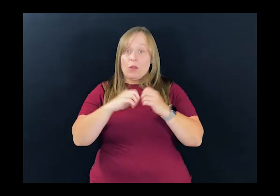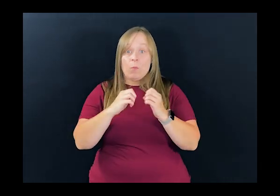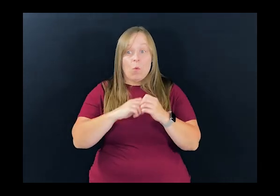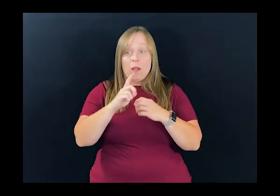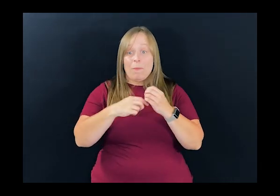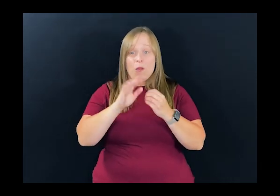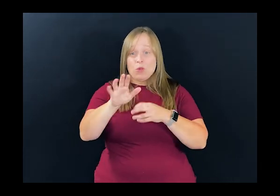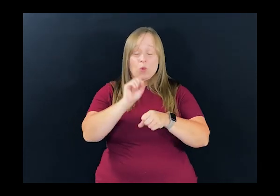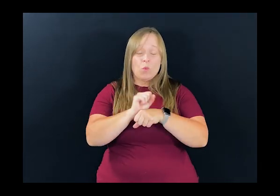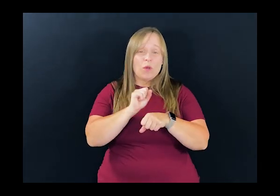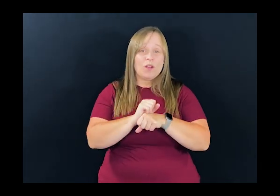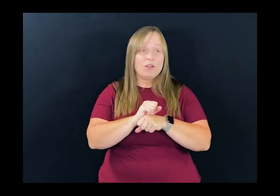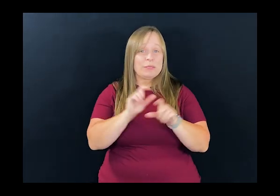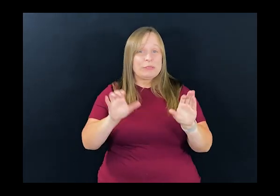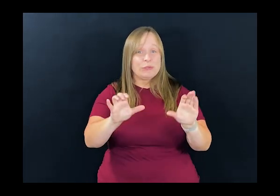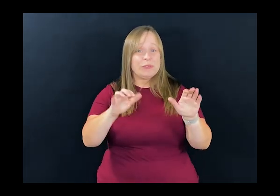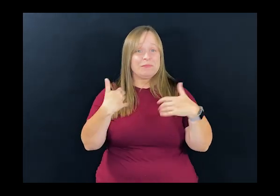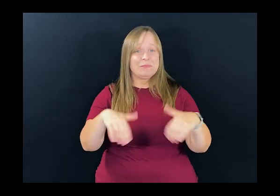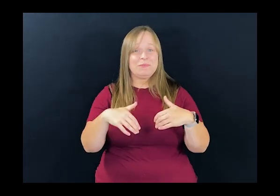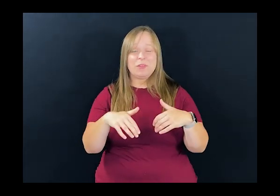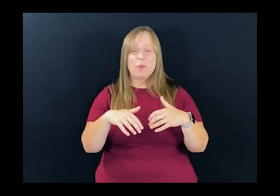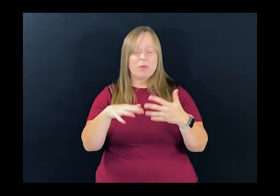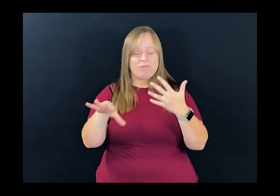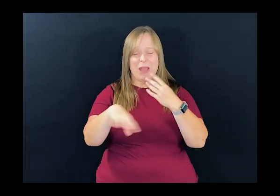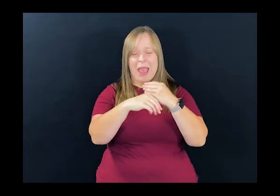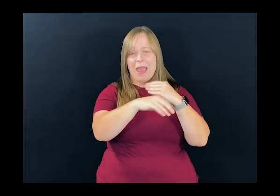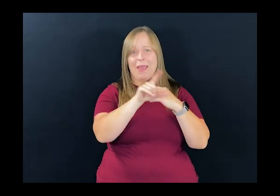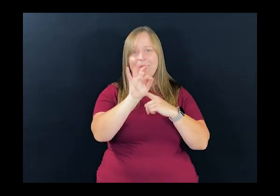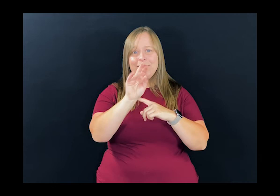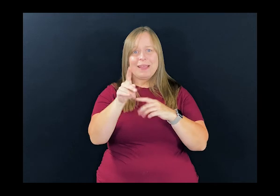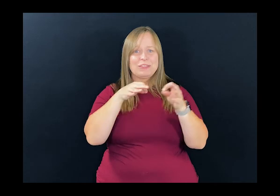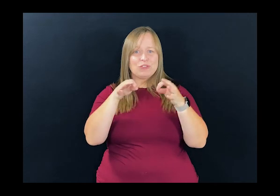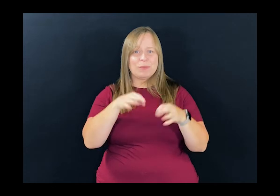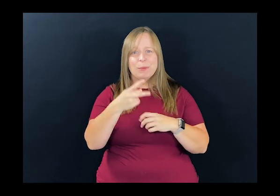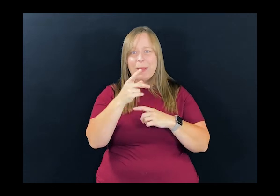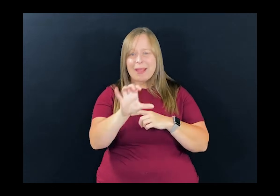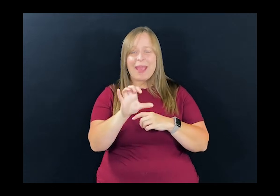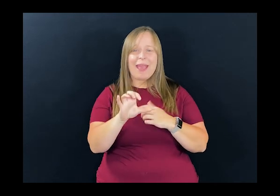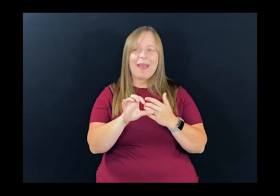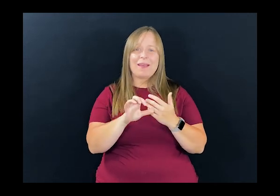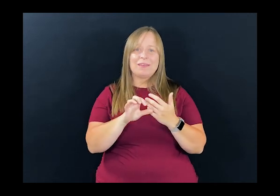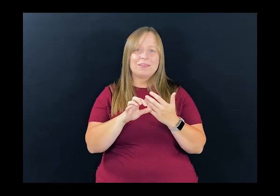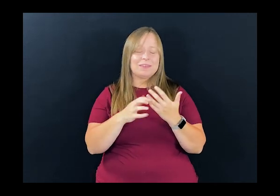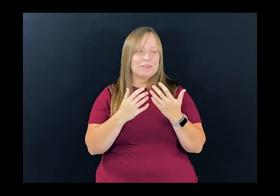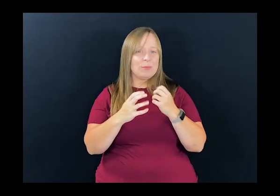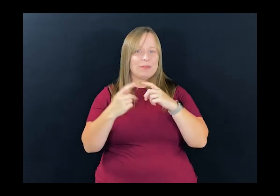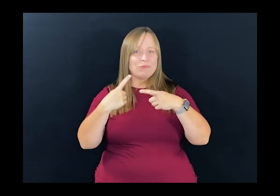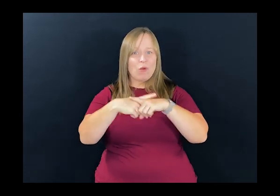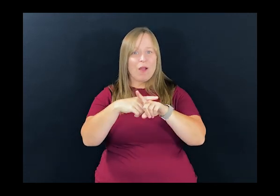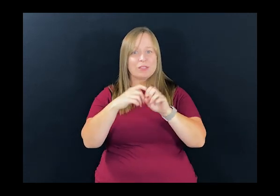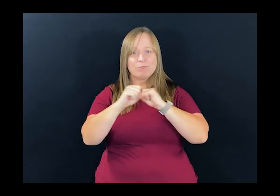of the work that you are doing, and we will drop all the links in the description of the podcast so we can cross-promote for you.